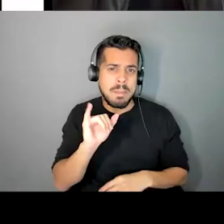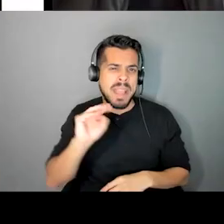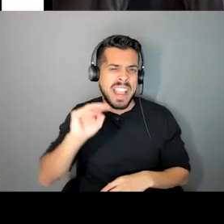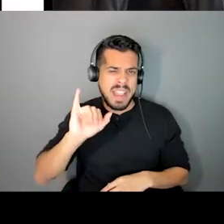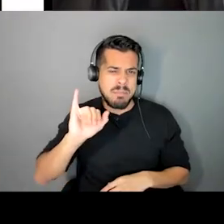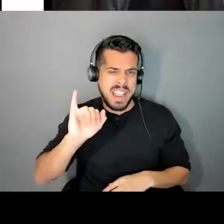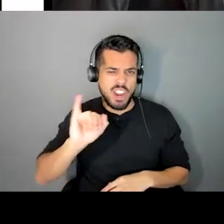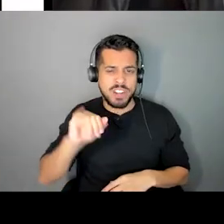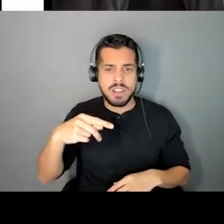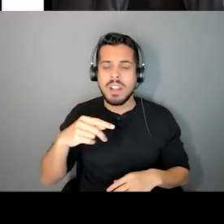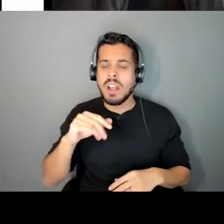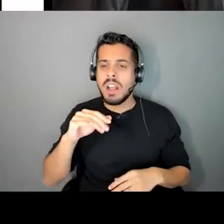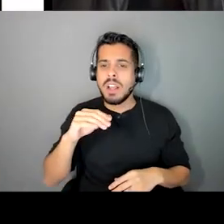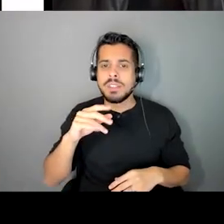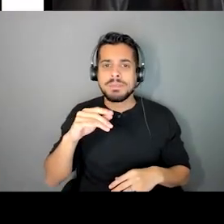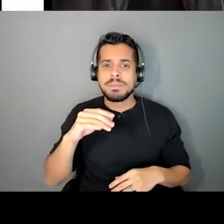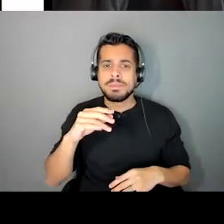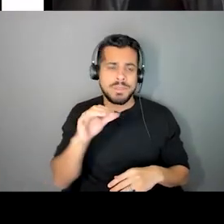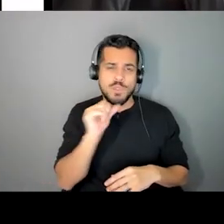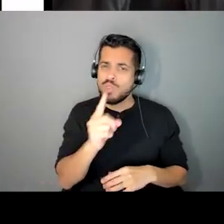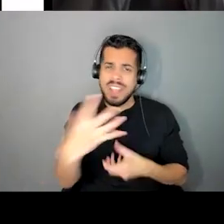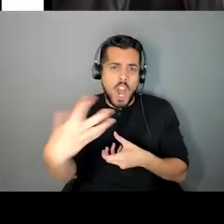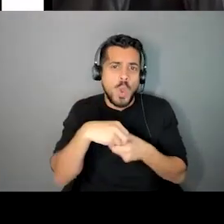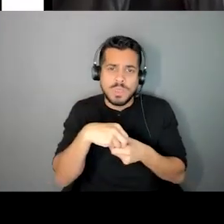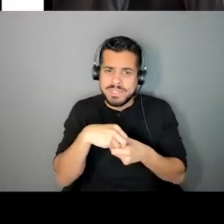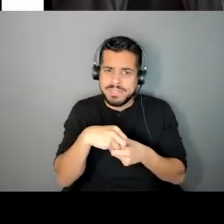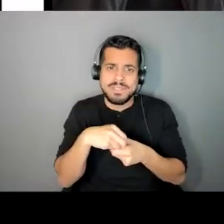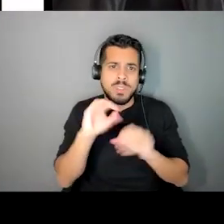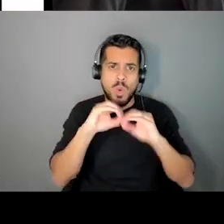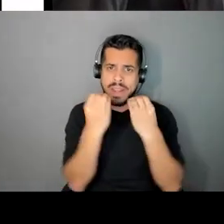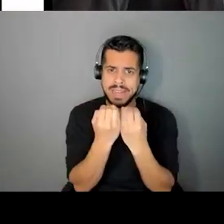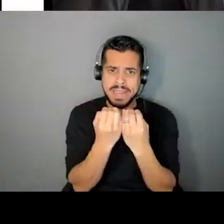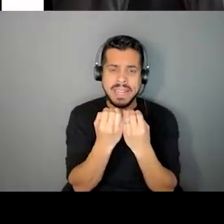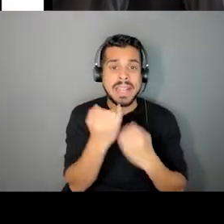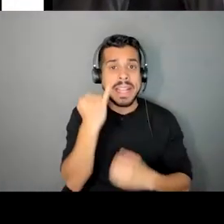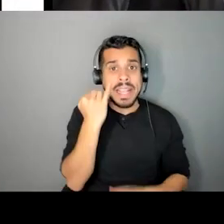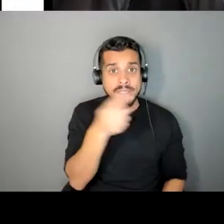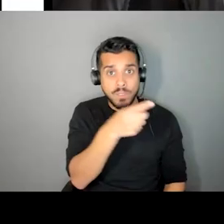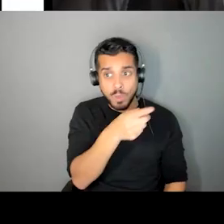Um... we are very inclusive organization. If you're an-- if you're an organization,